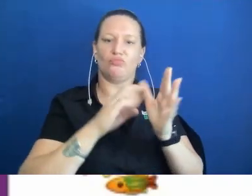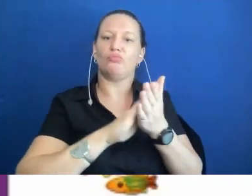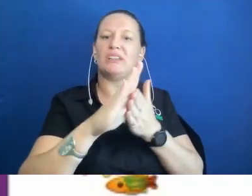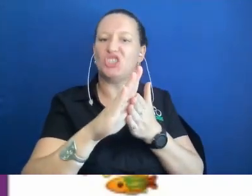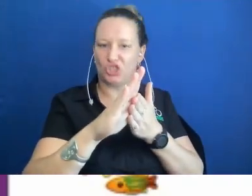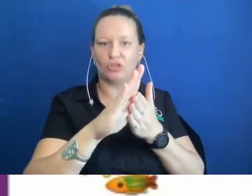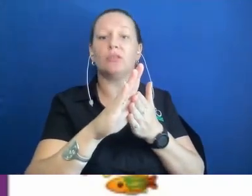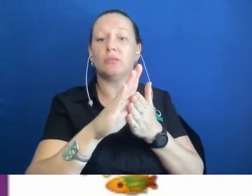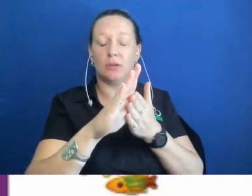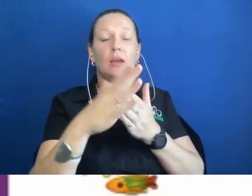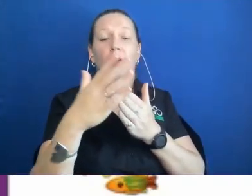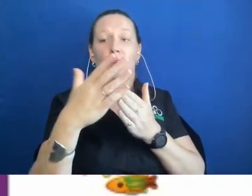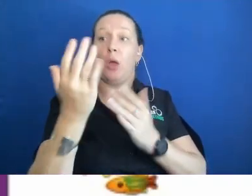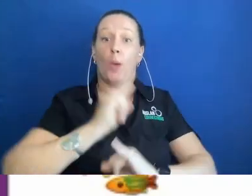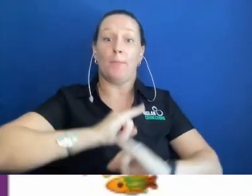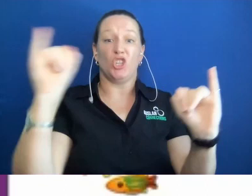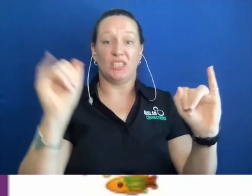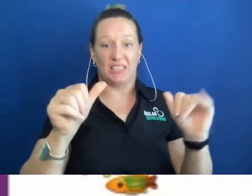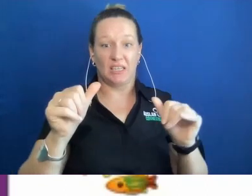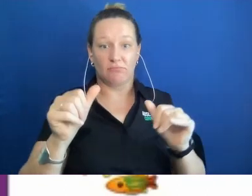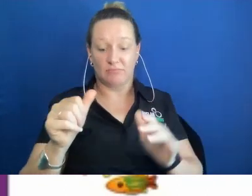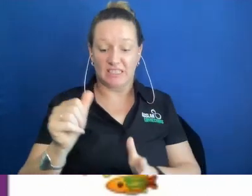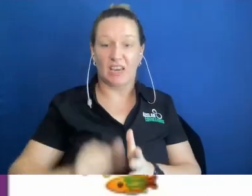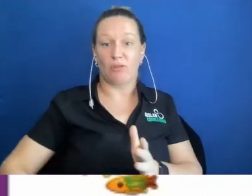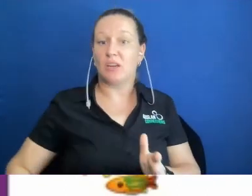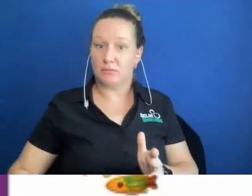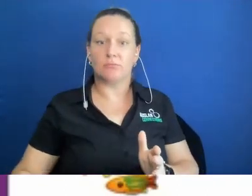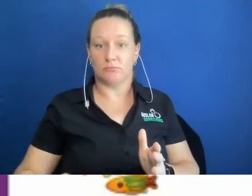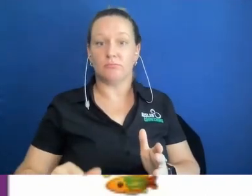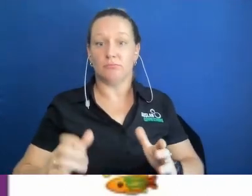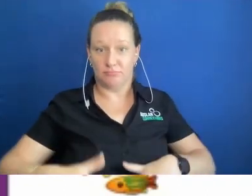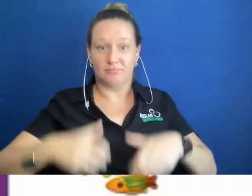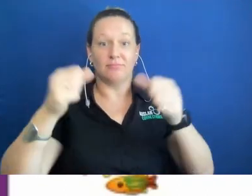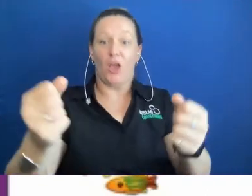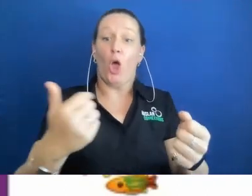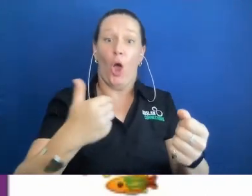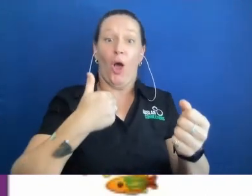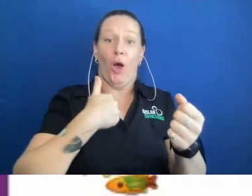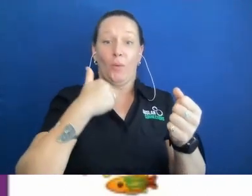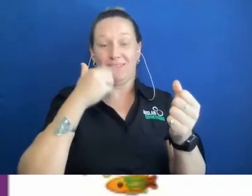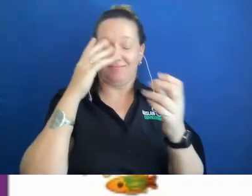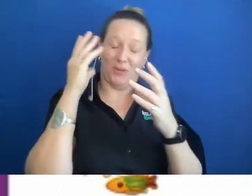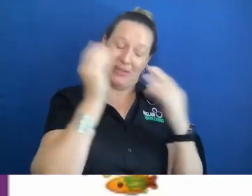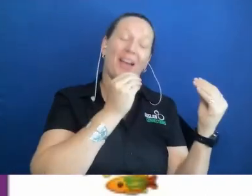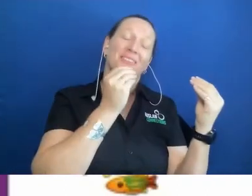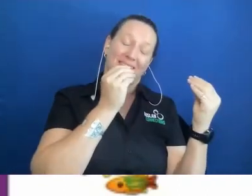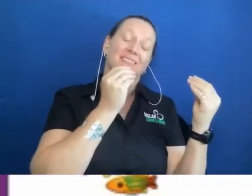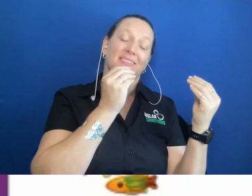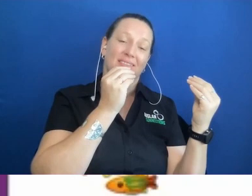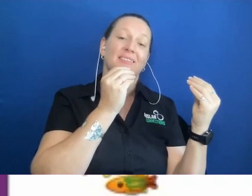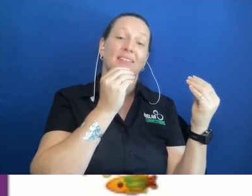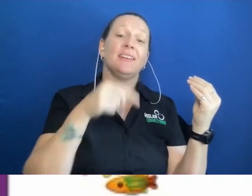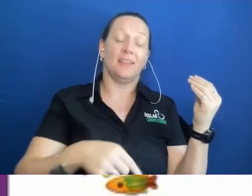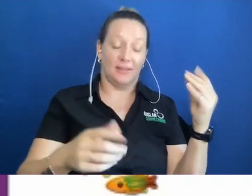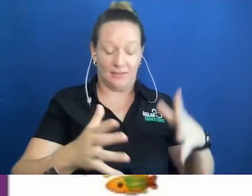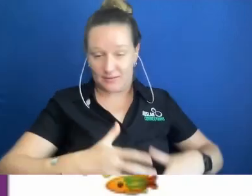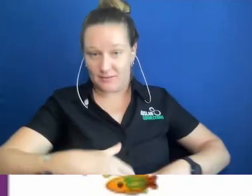to have him born so I was actually knocked out and he was rushed to special care um there was some